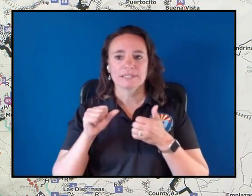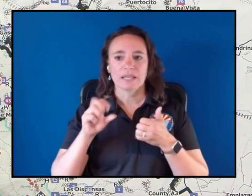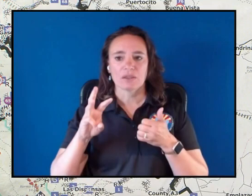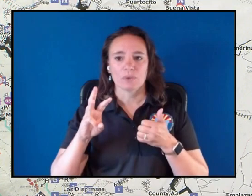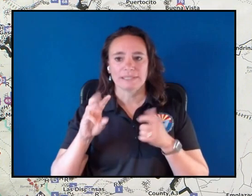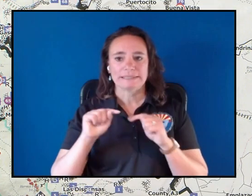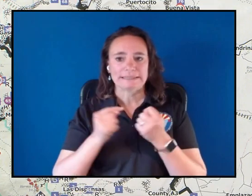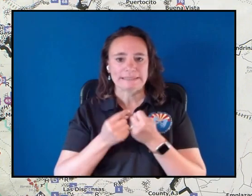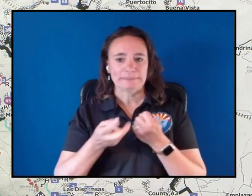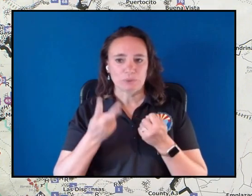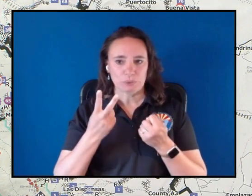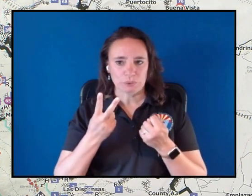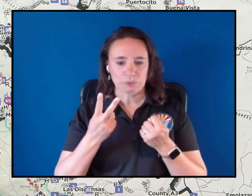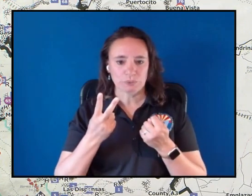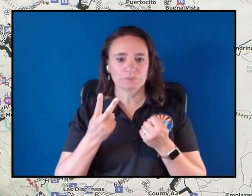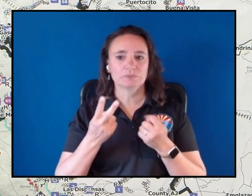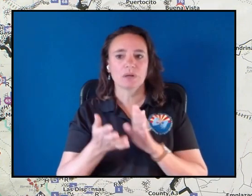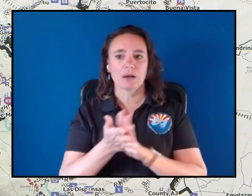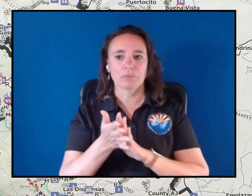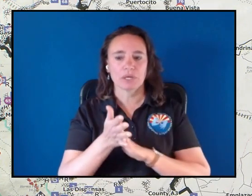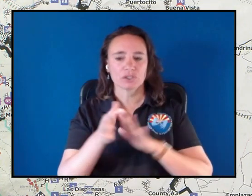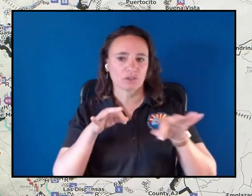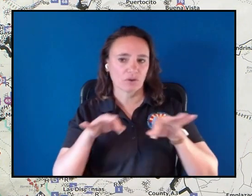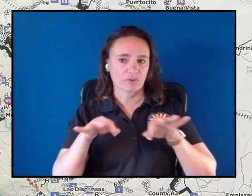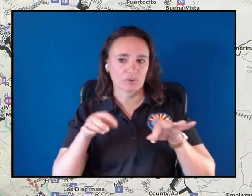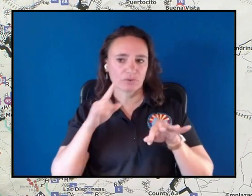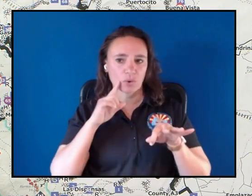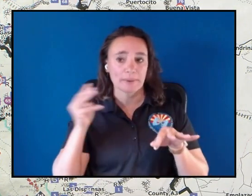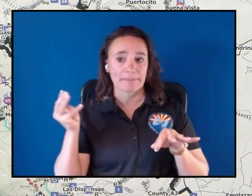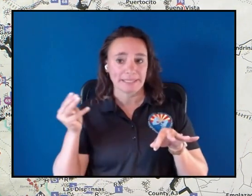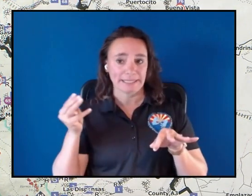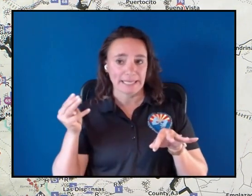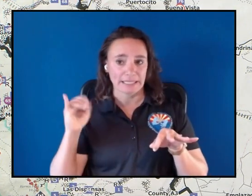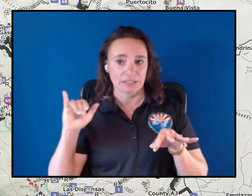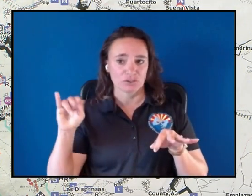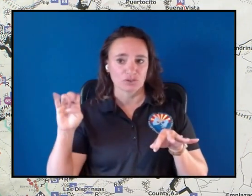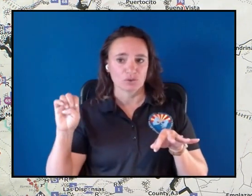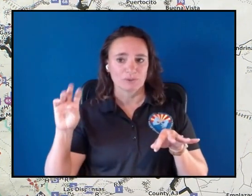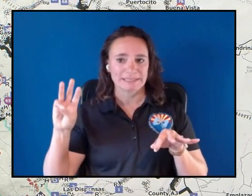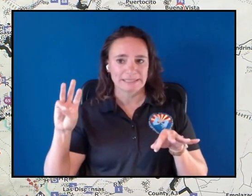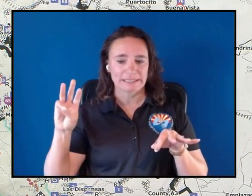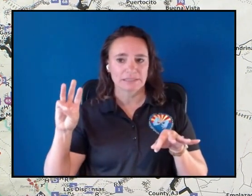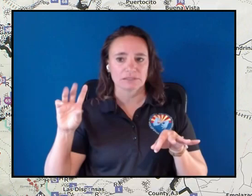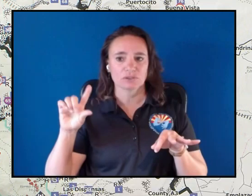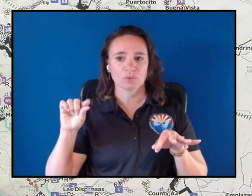our operational overview for Monday, June 6th 2022.